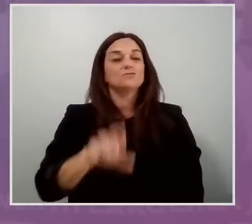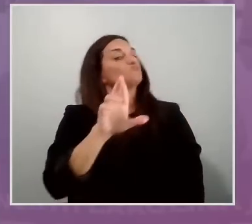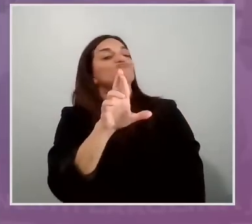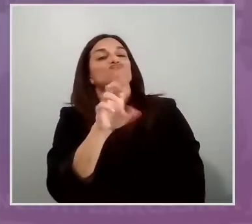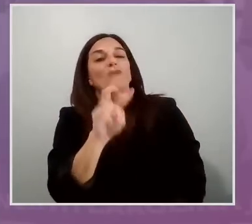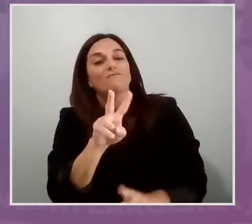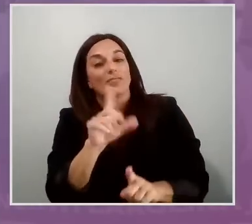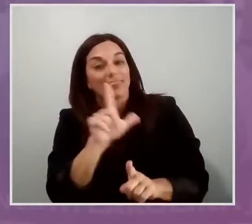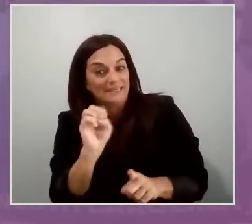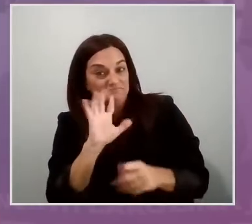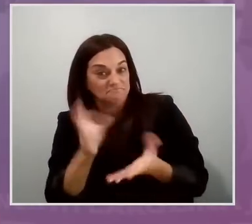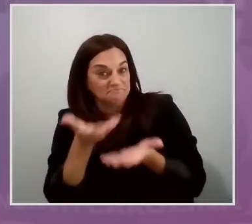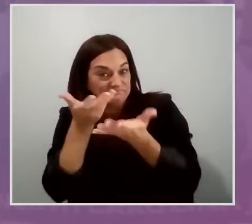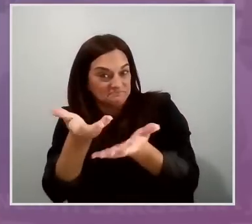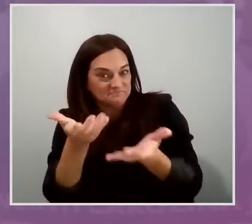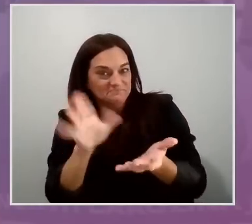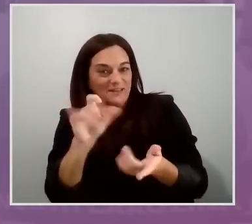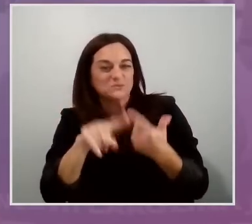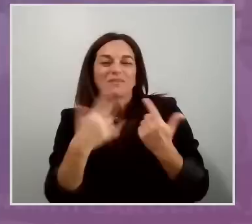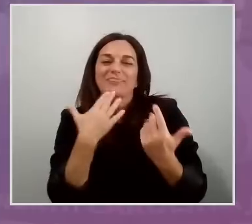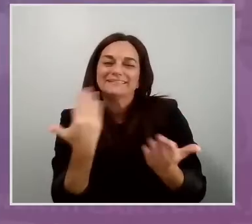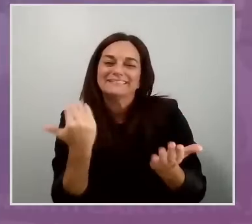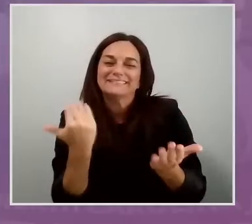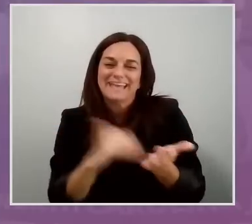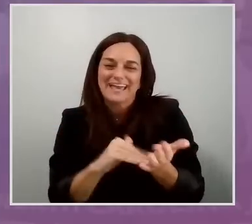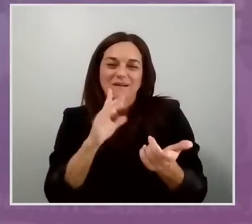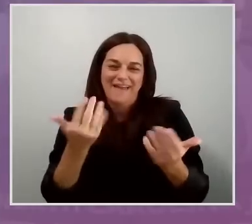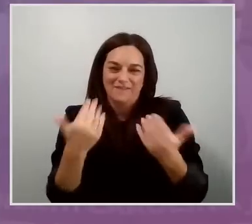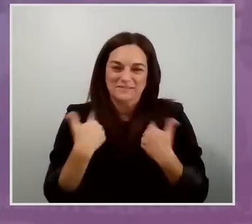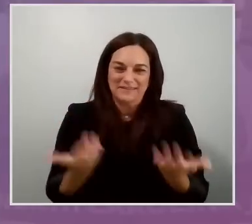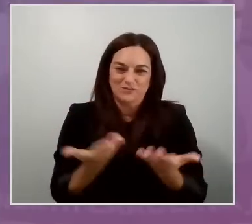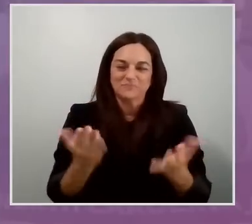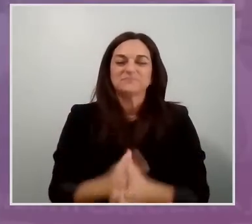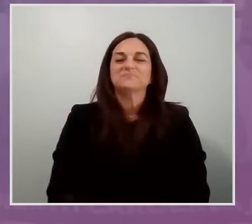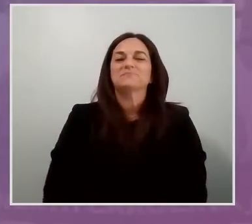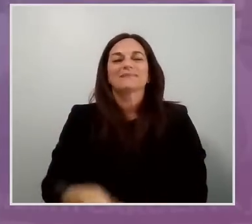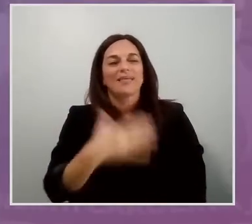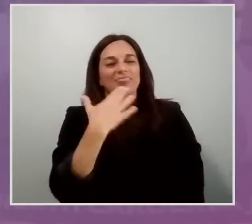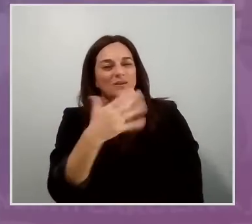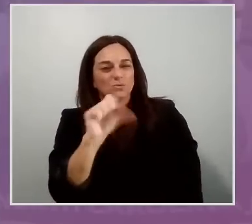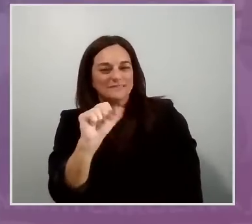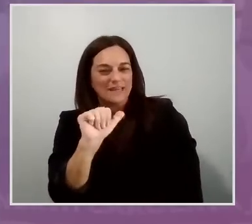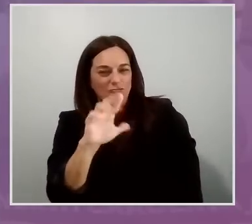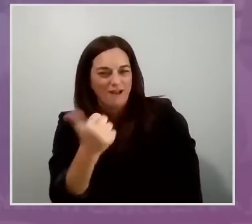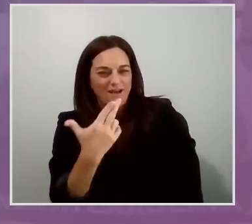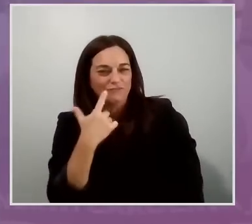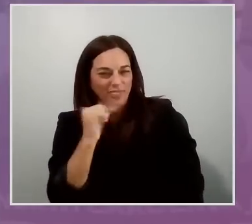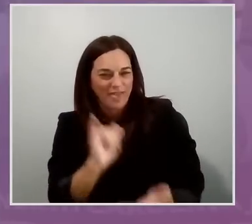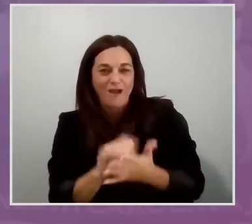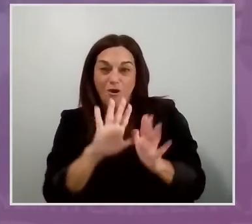OF YOUR SUPPORT. REVEREND LEE, I'M GOING TO HAND IT BACK TO YOU.